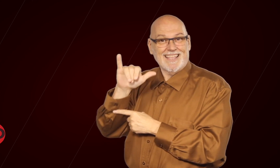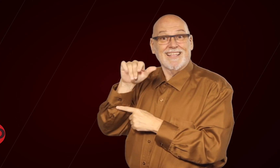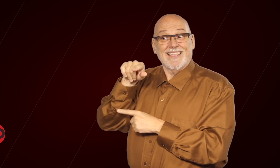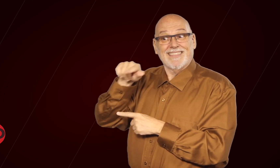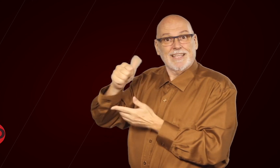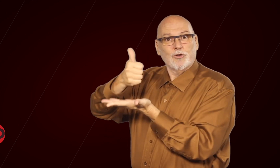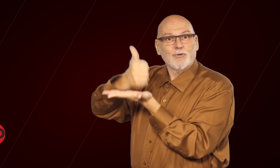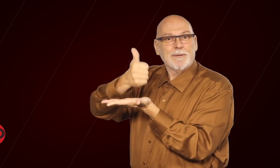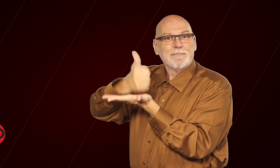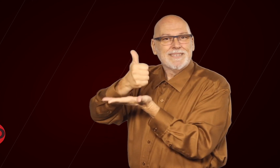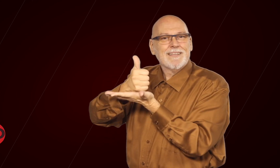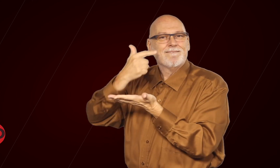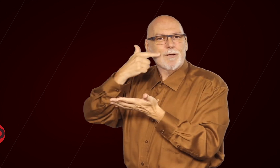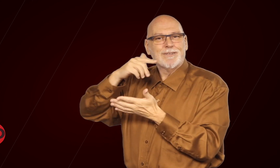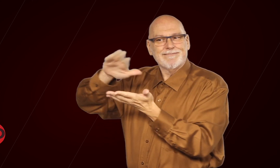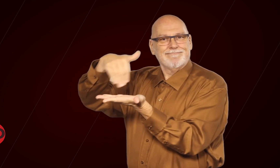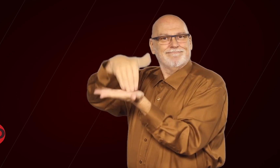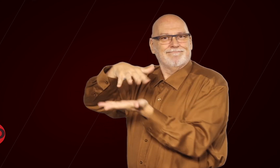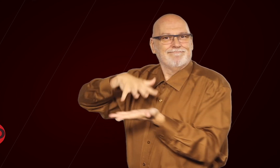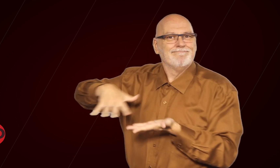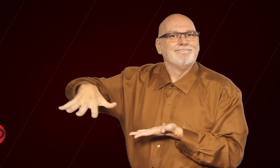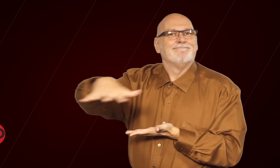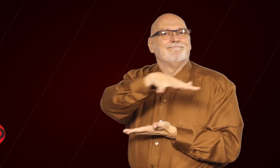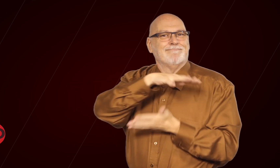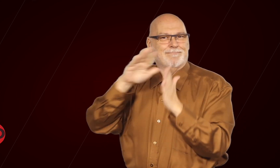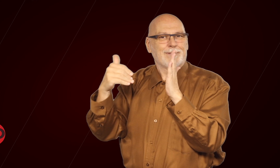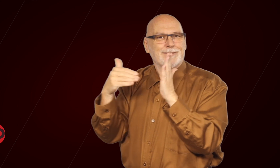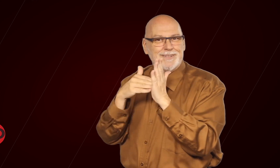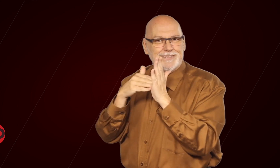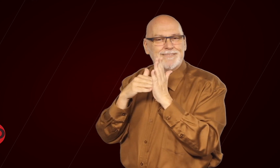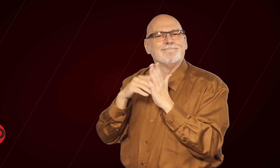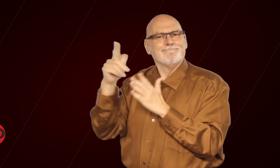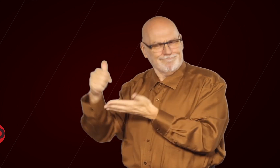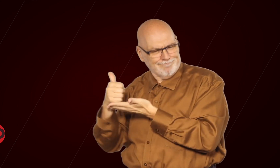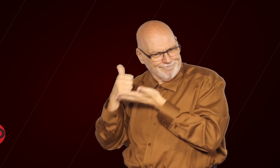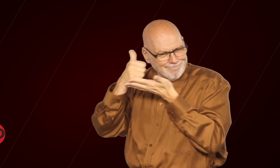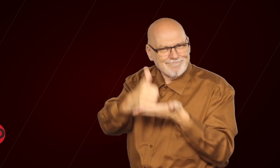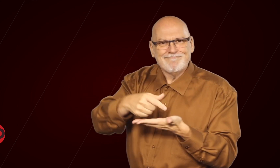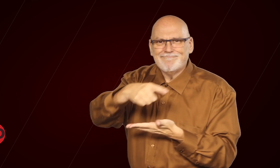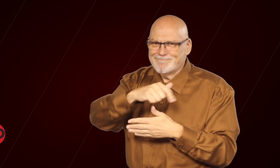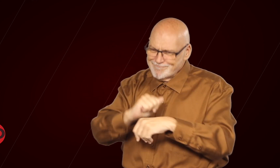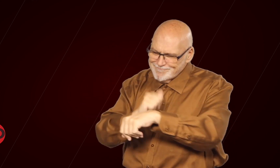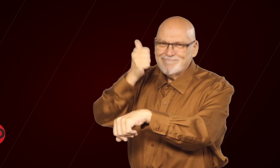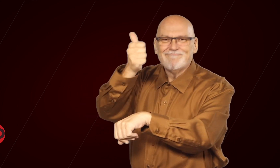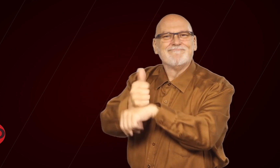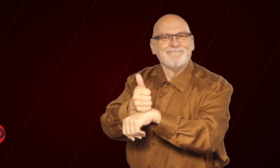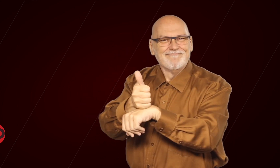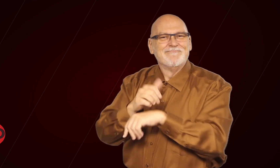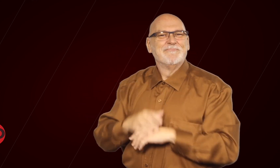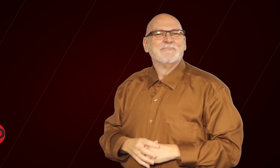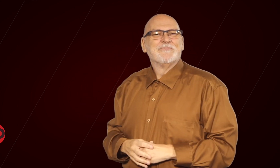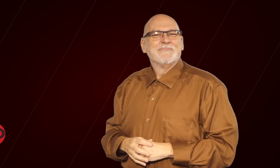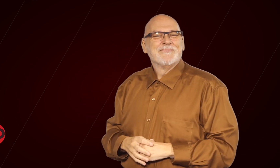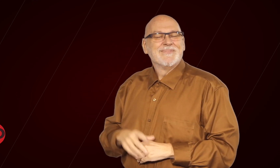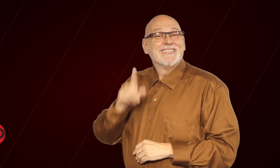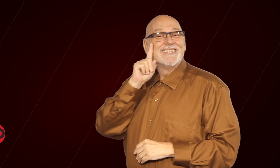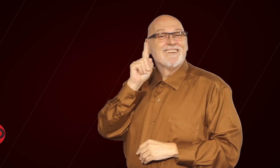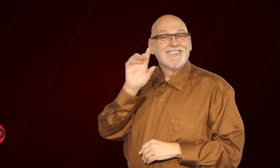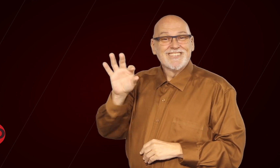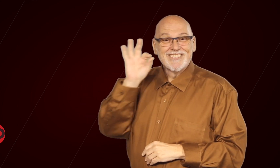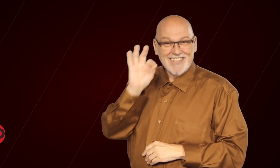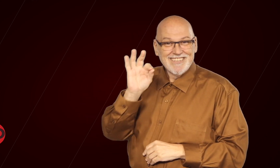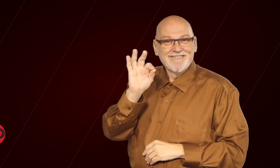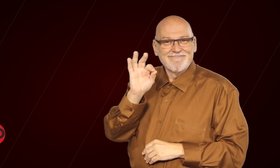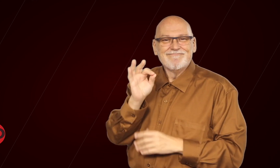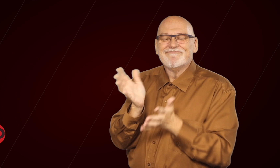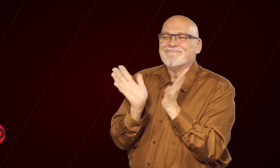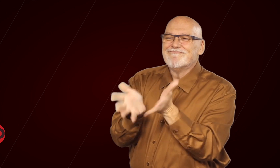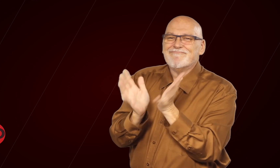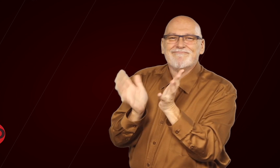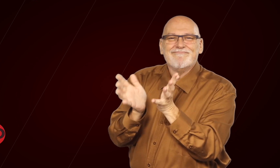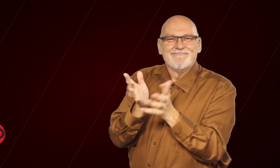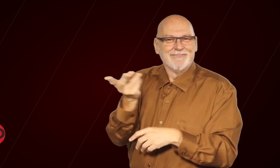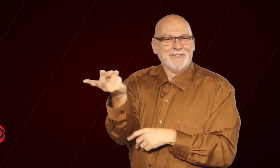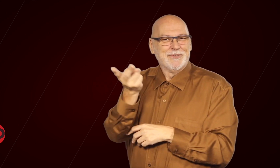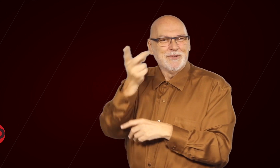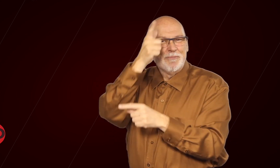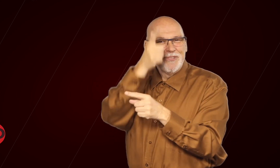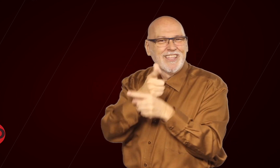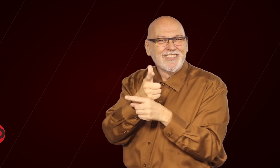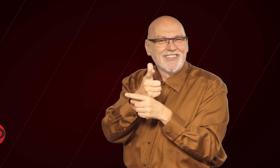Centre in Montreal stepped up to help. DeafDots interviewed both brothers.